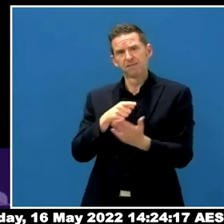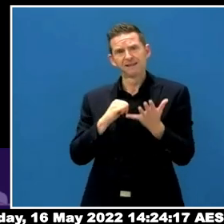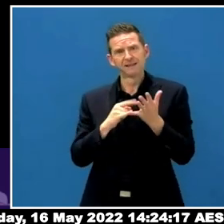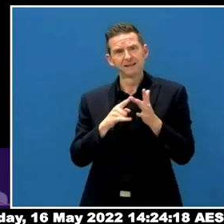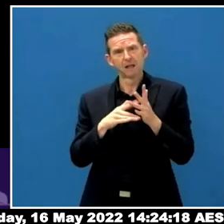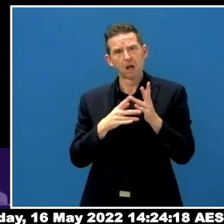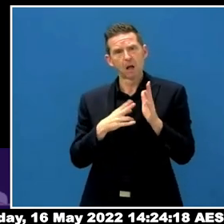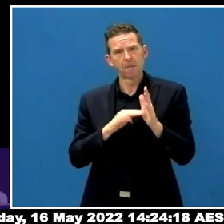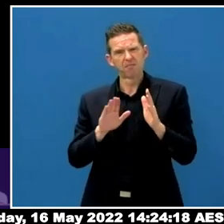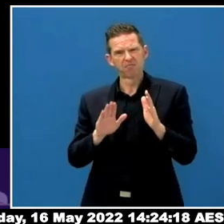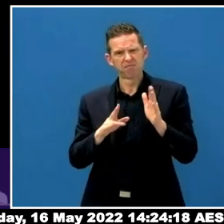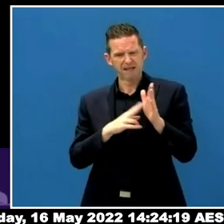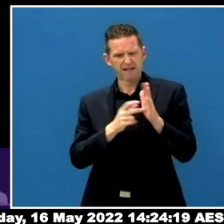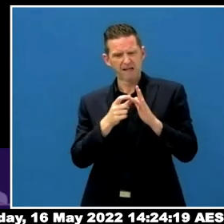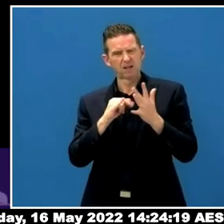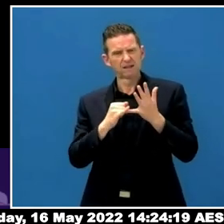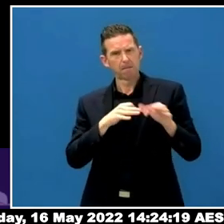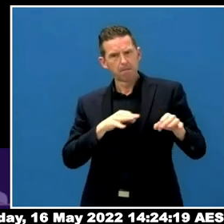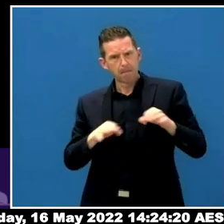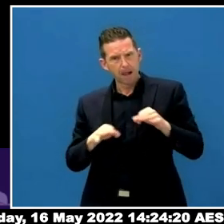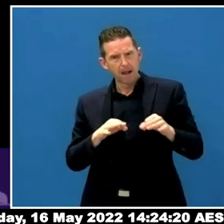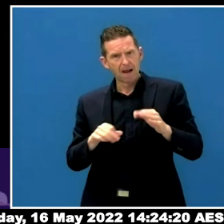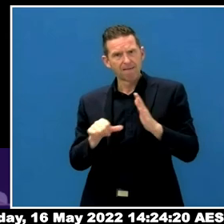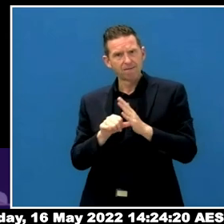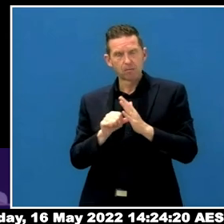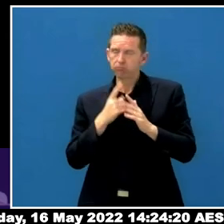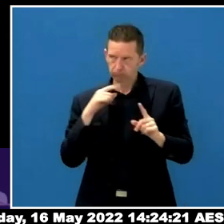Alright. So you shared that document with them, to your recollection?